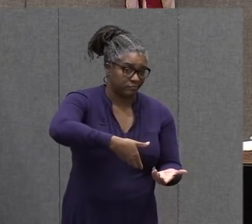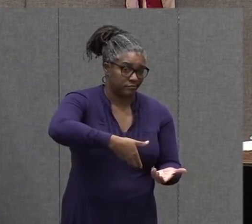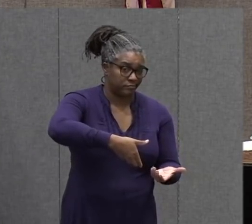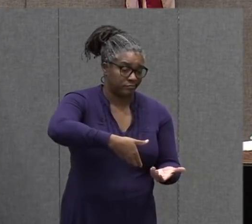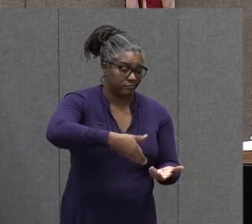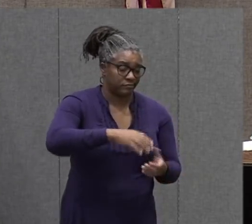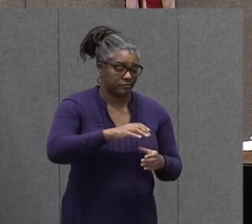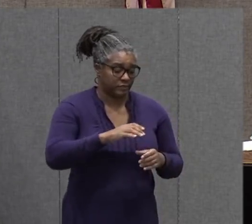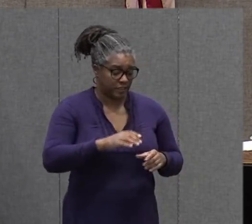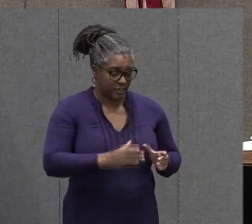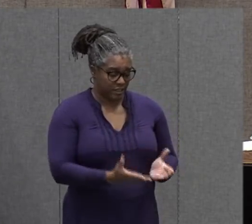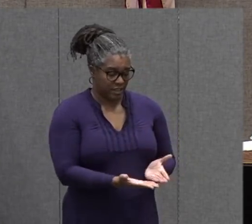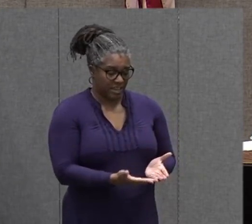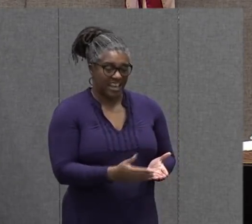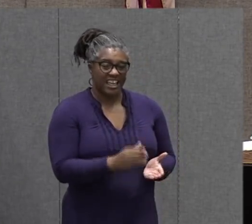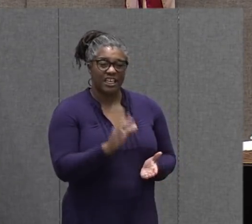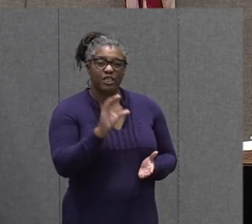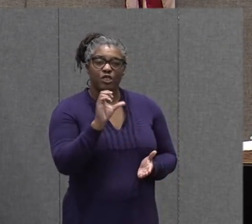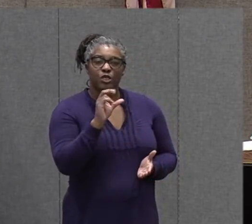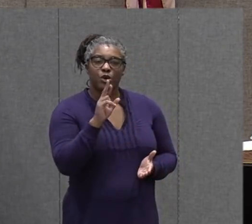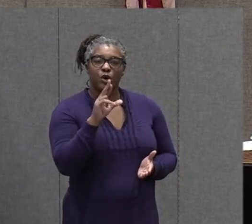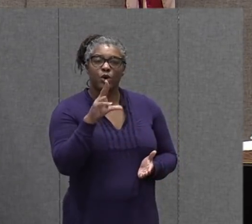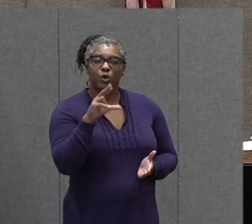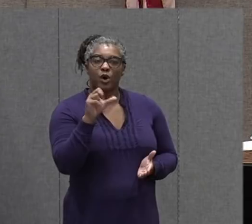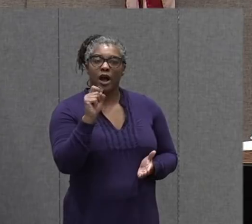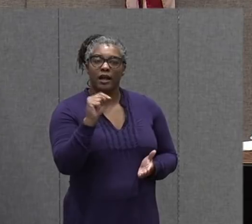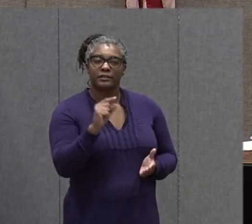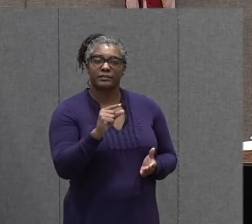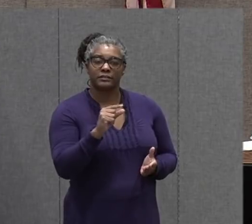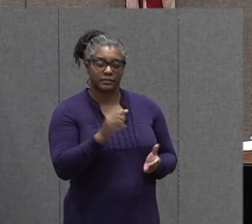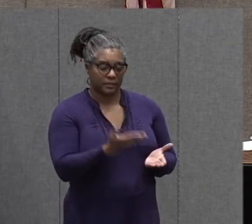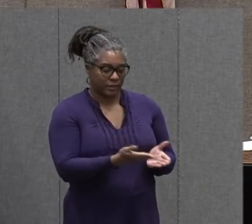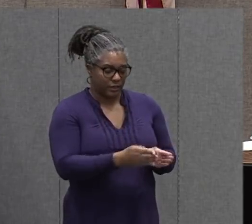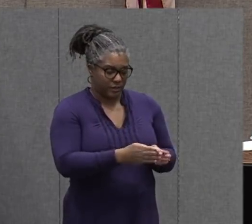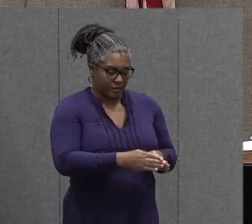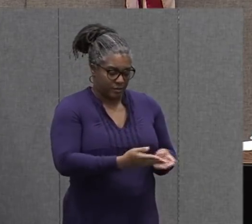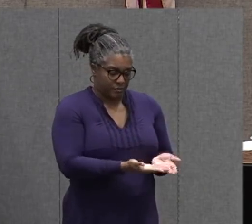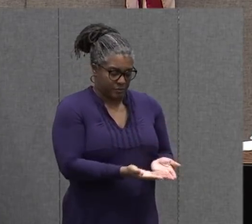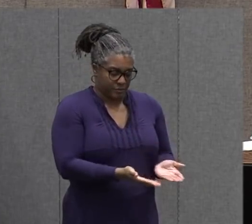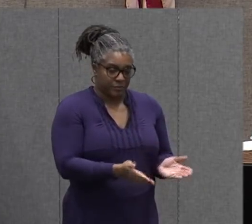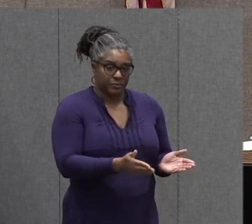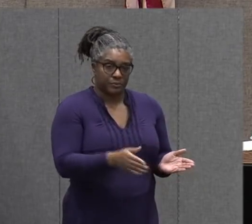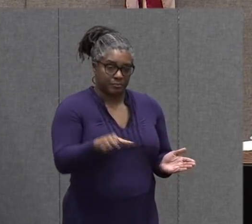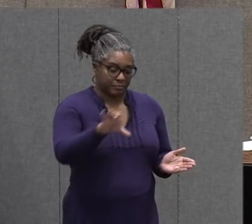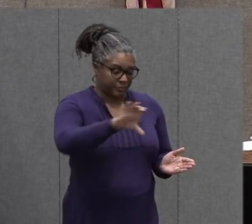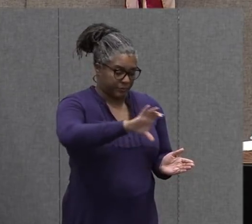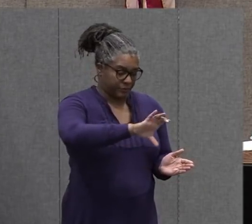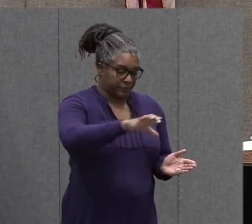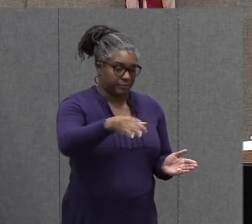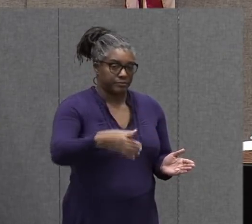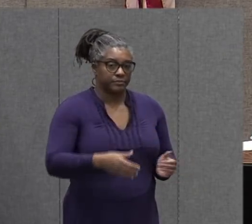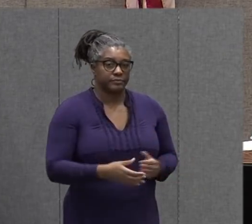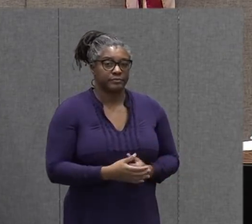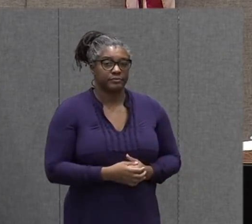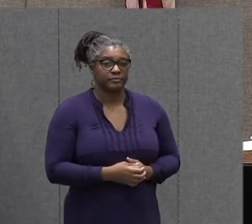[Miss Garcia] stop it there. [Mr. R] (whispering) You're good, move the whisk, pour it on top. Just pour it all in there,